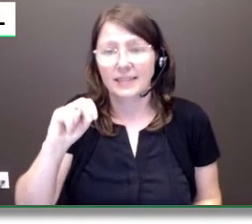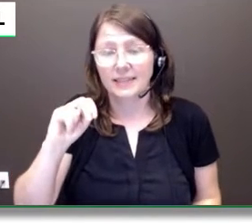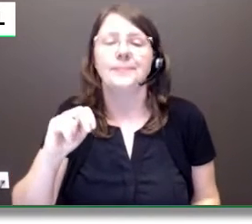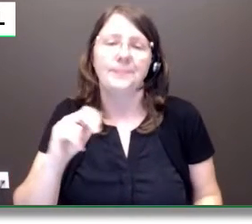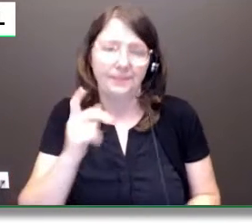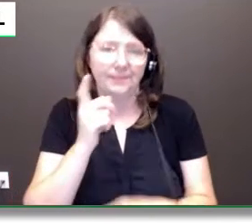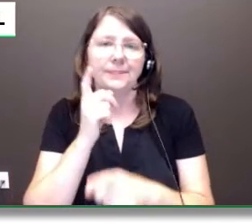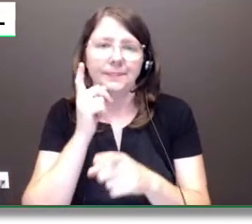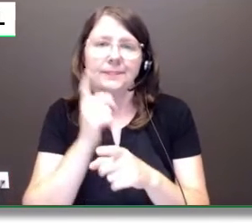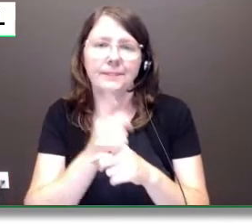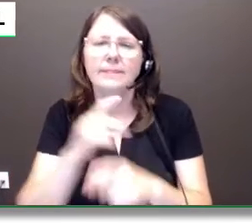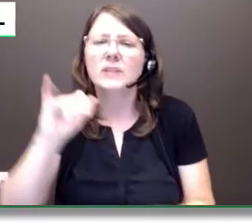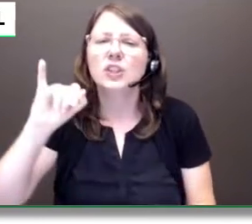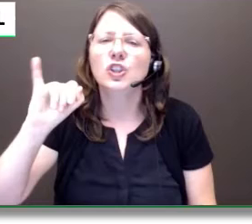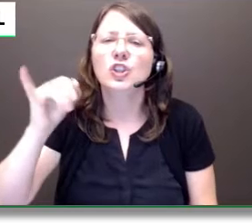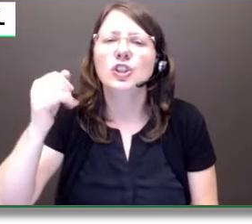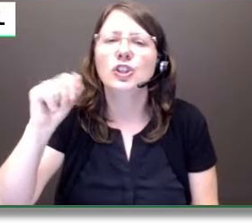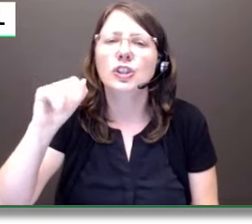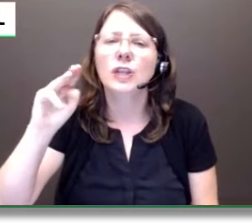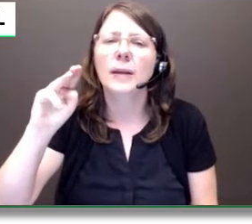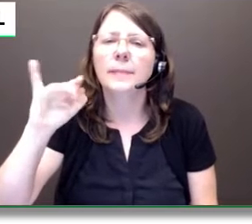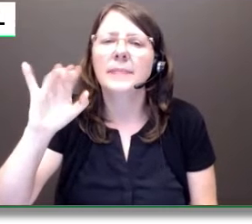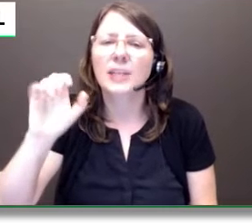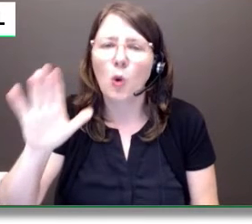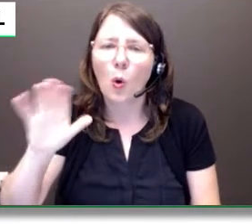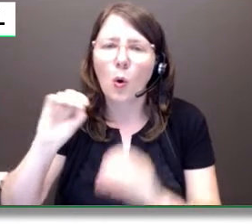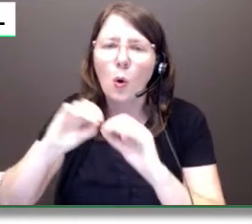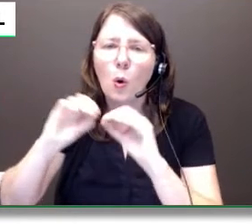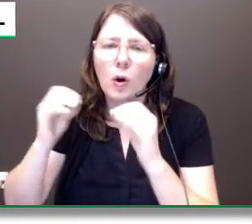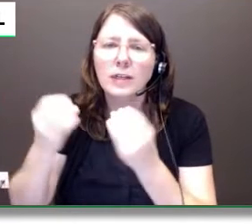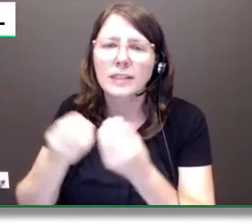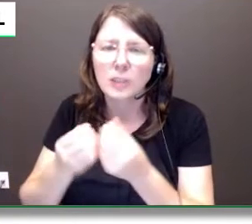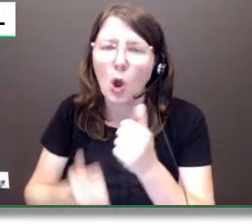your organization works primarily within a provincial and a